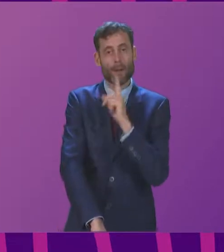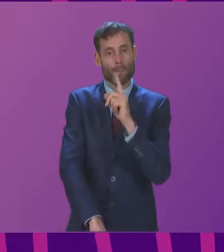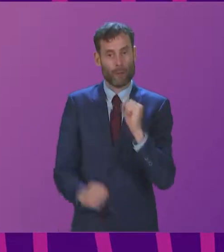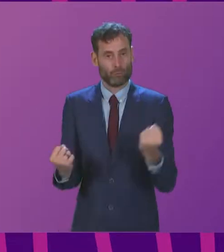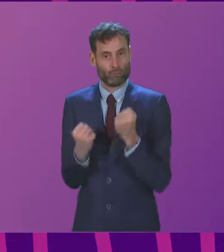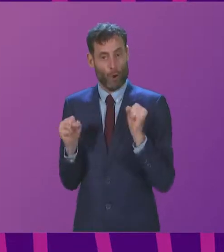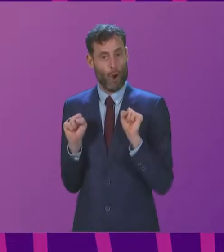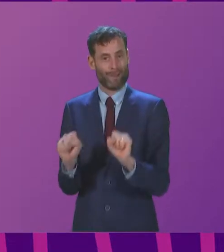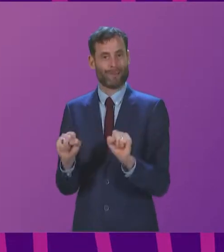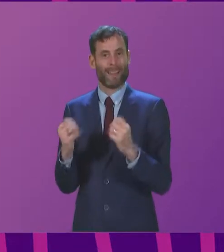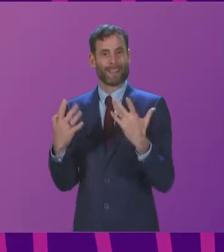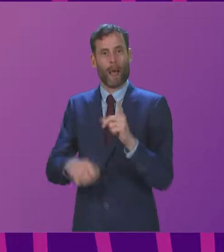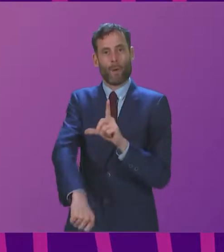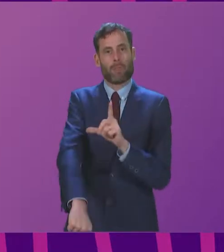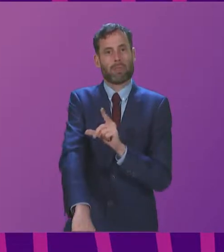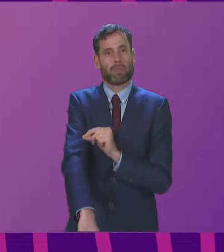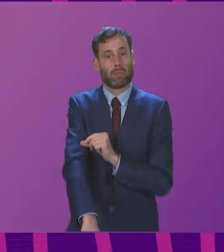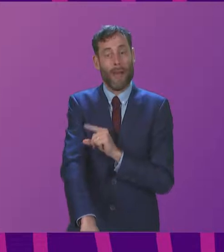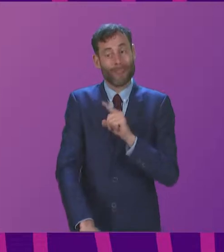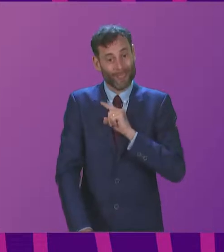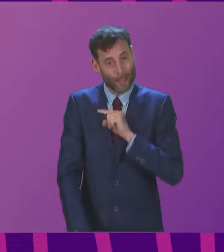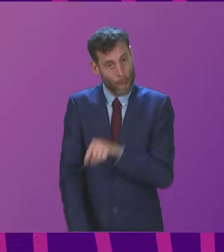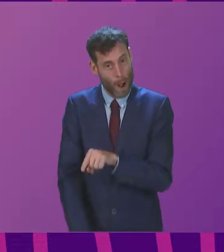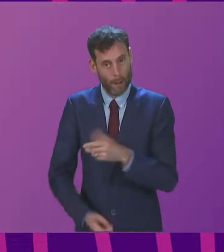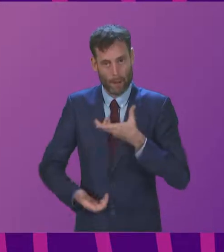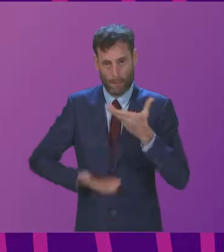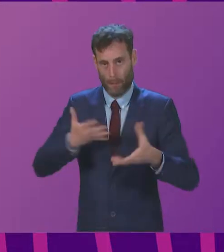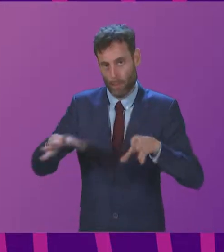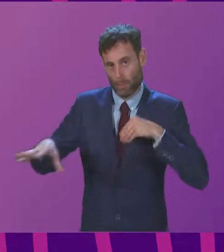Those latter factors will increase the risk of transmission